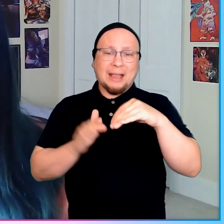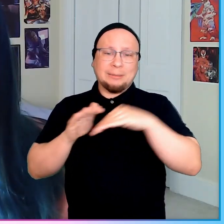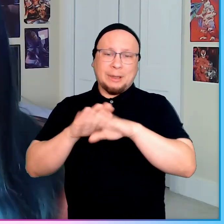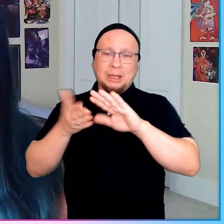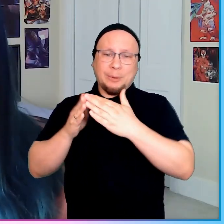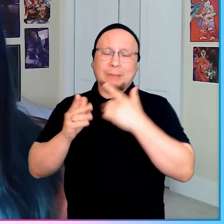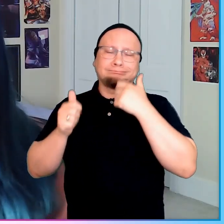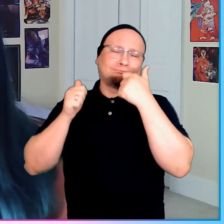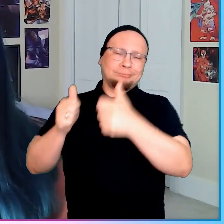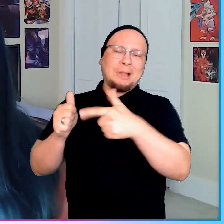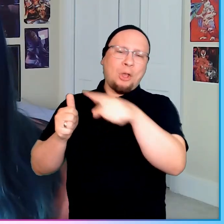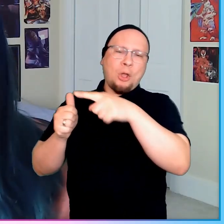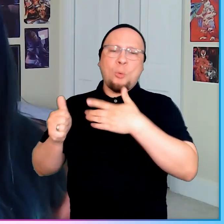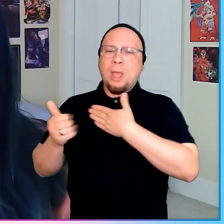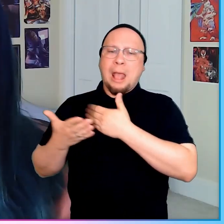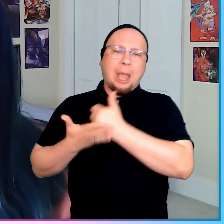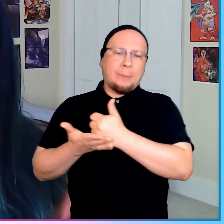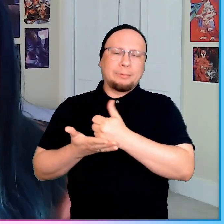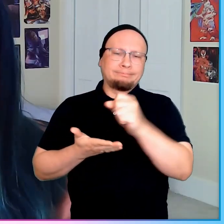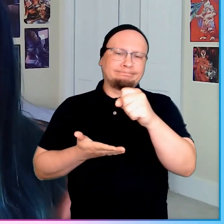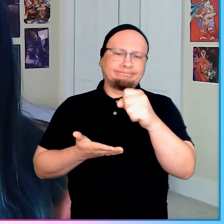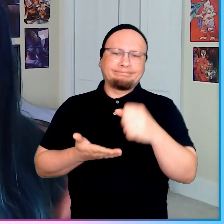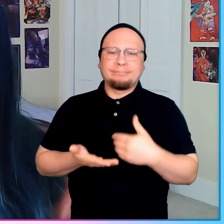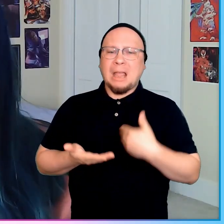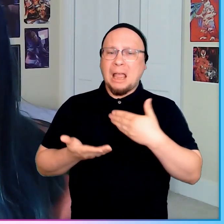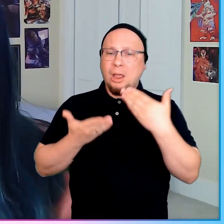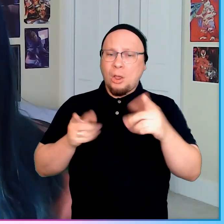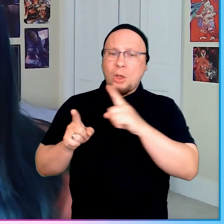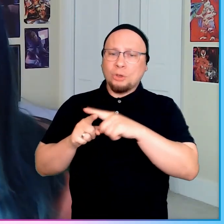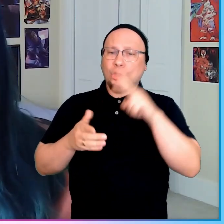I recommend checking out the Games Accessibility Guidelines website,